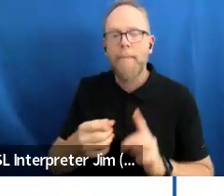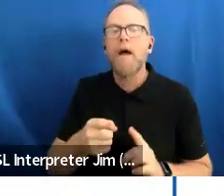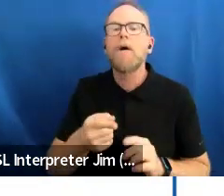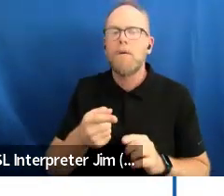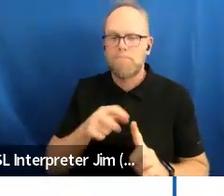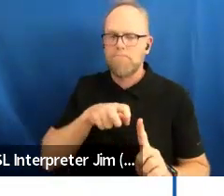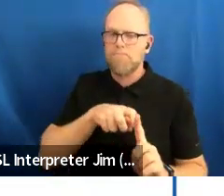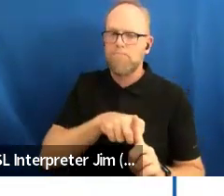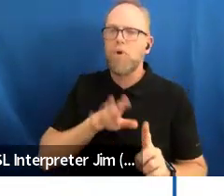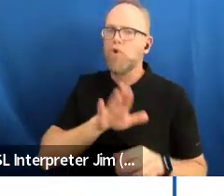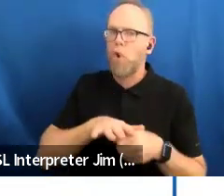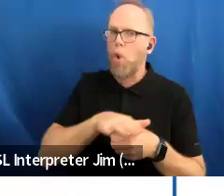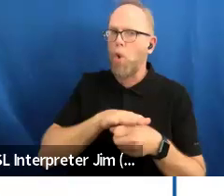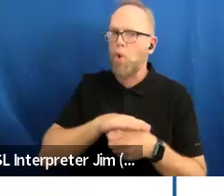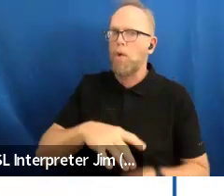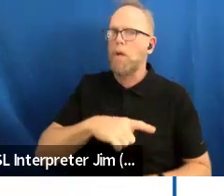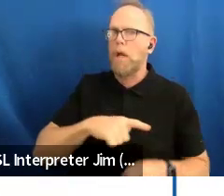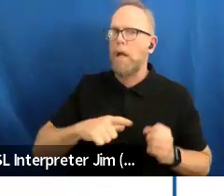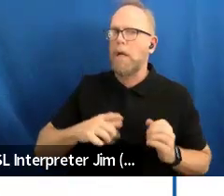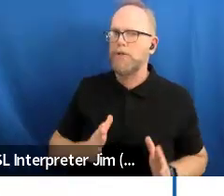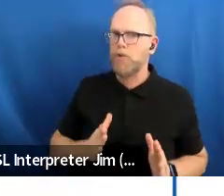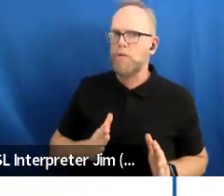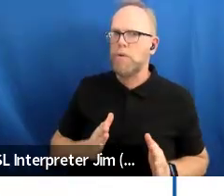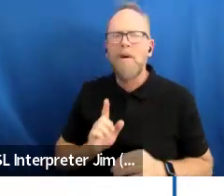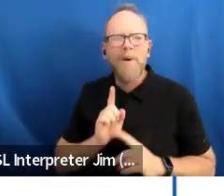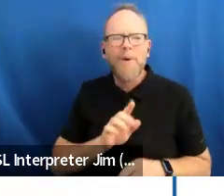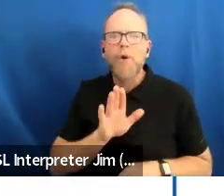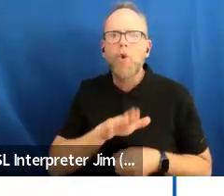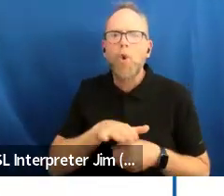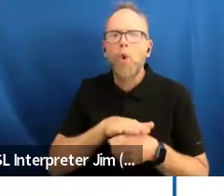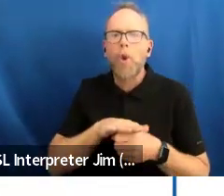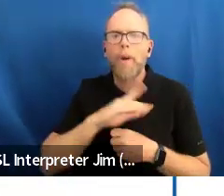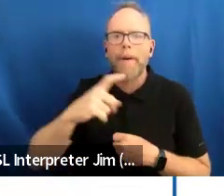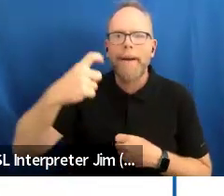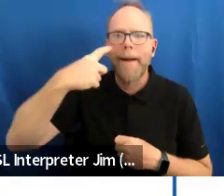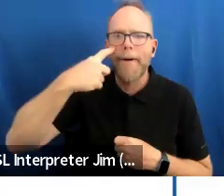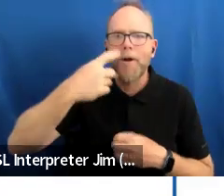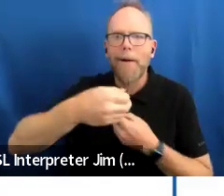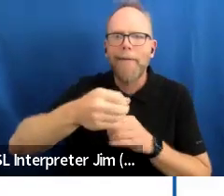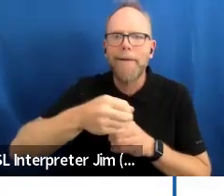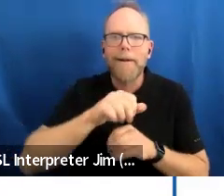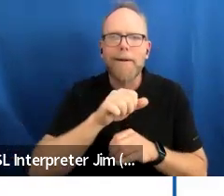and talking about your concerns, hopefully the door is always open to hear from you.